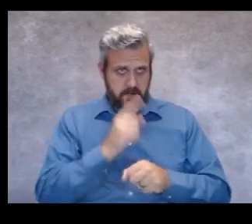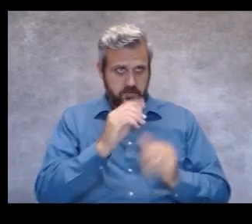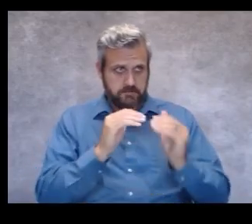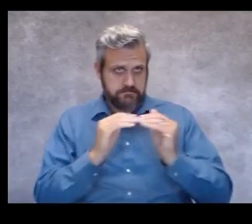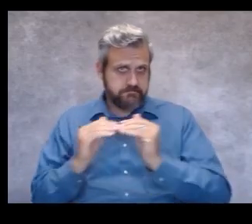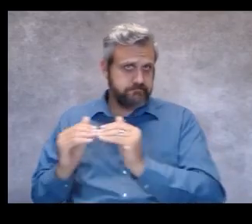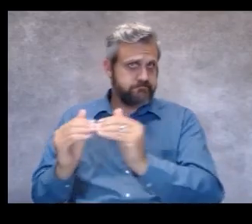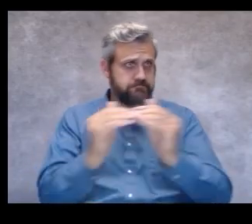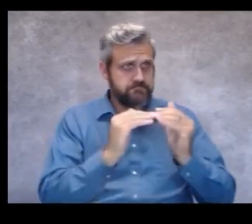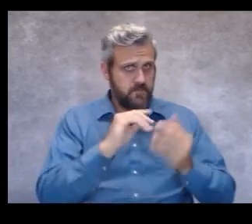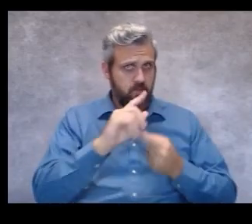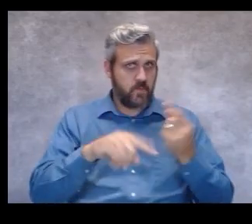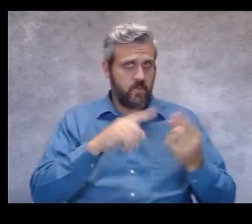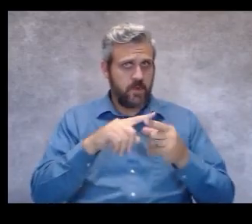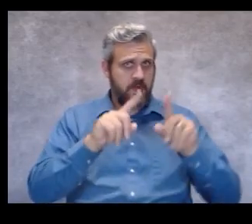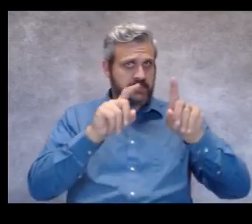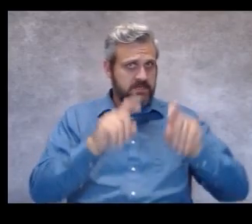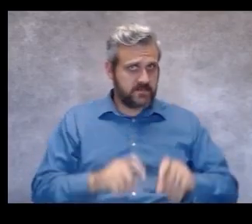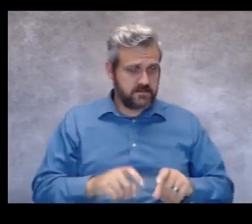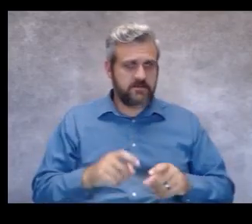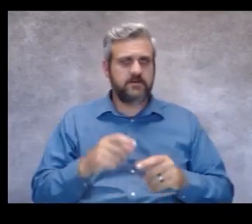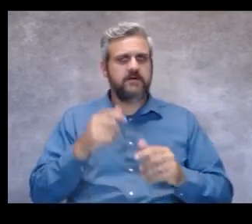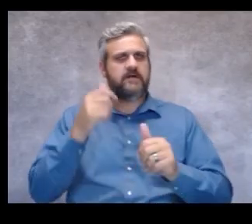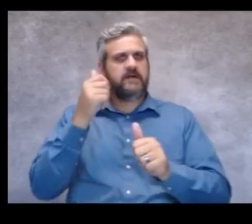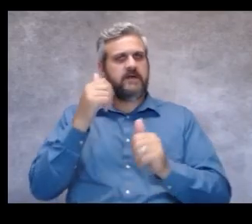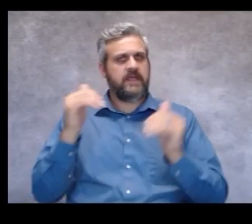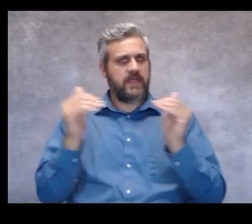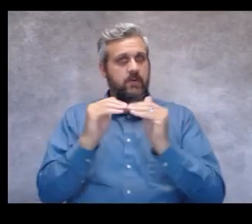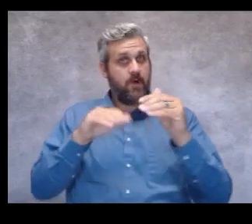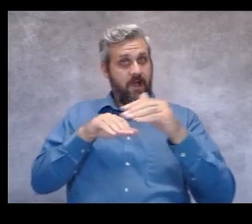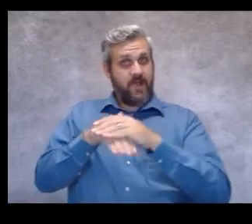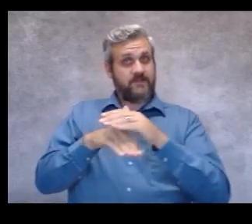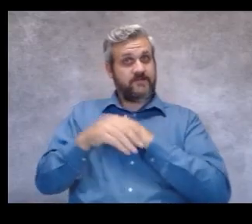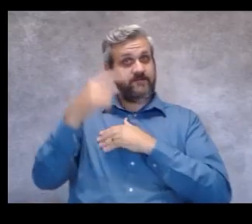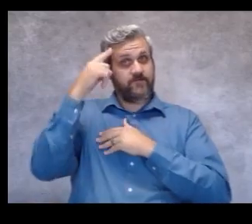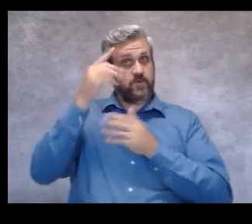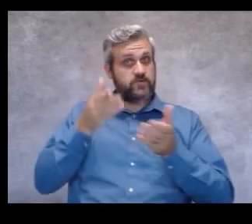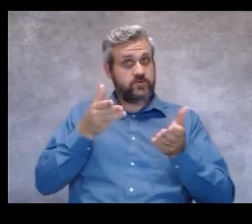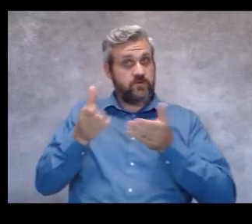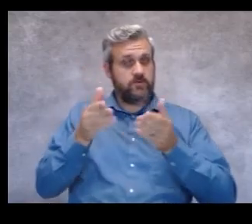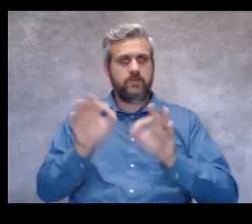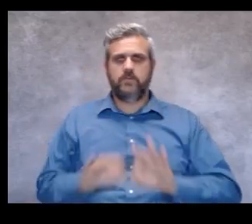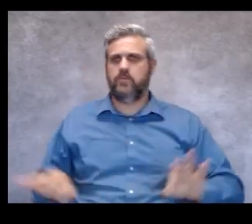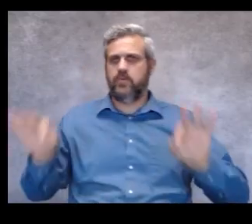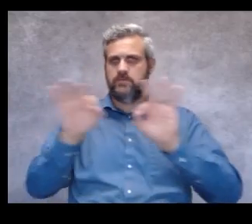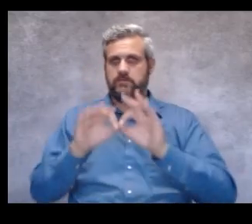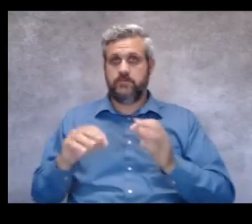when assessing students? Equal access to services is important. Students who need